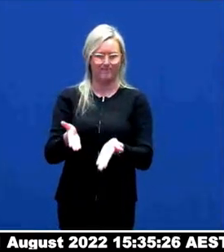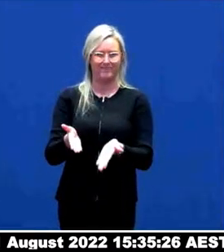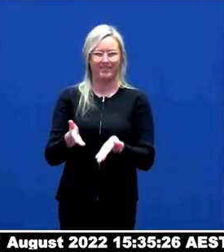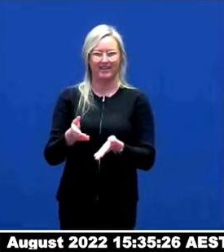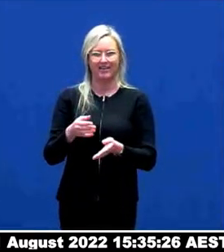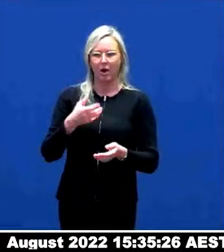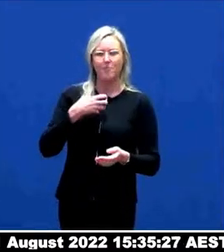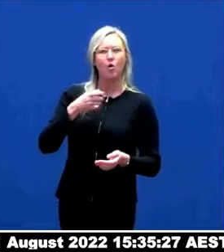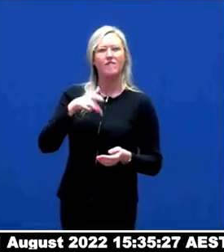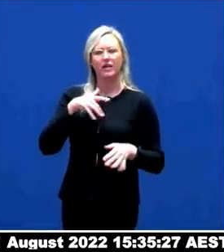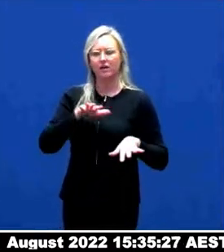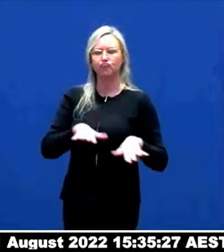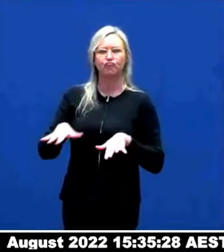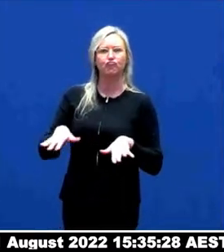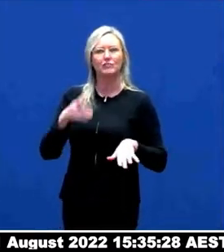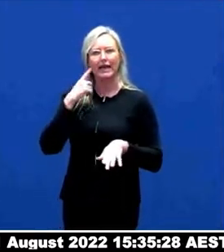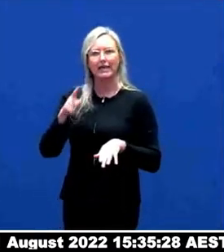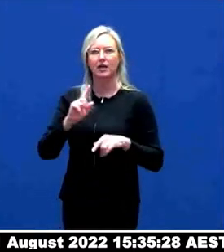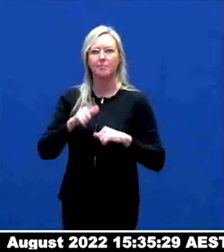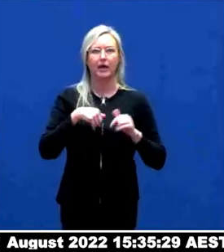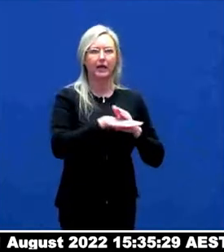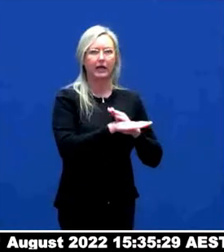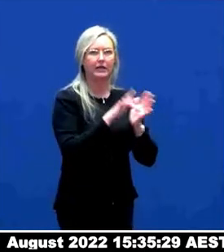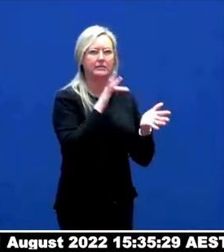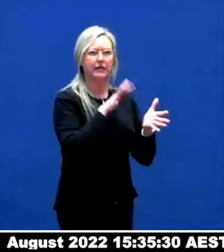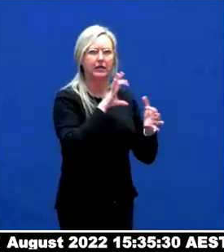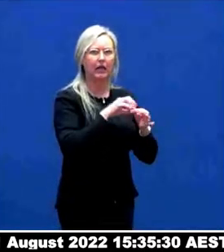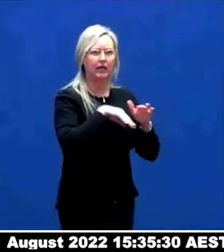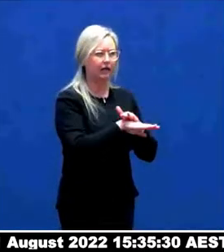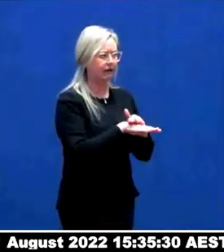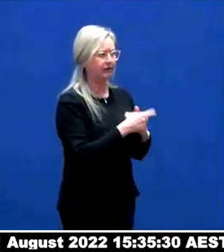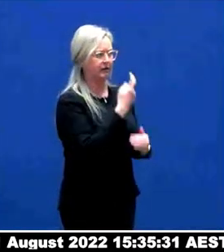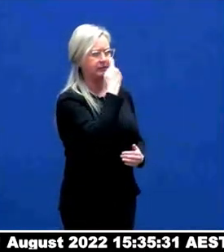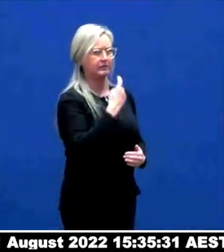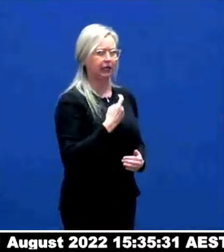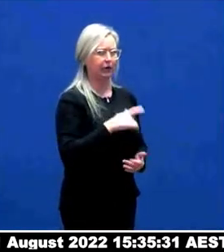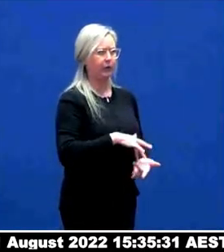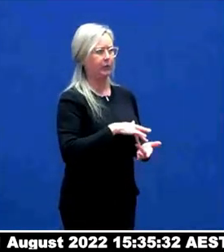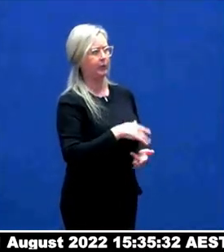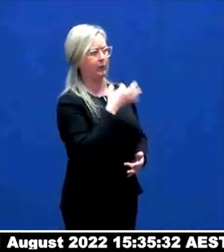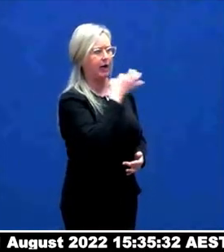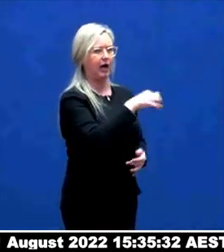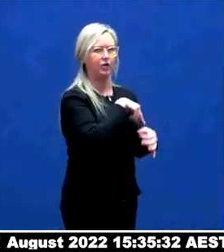going into, say, the Department of Social Security and asking questions there or doing